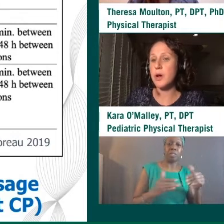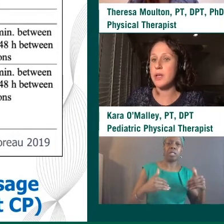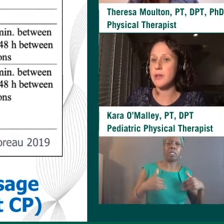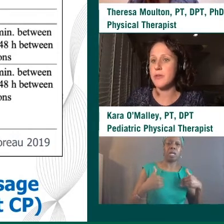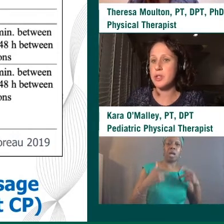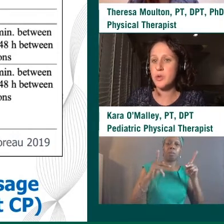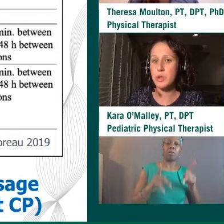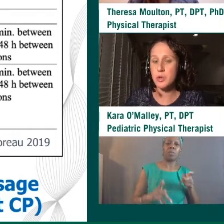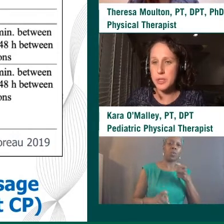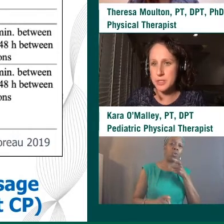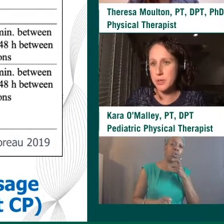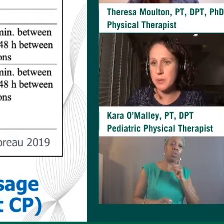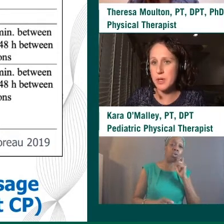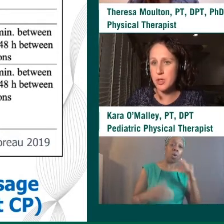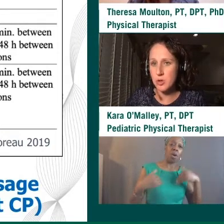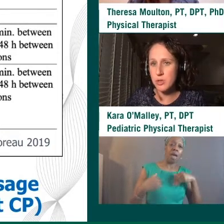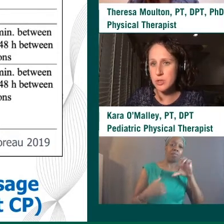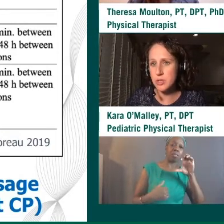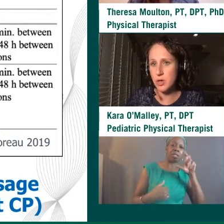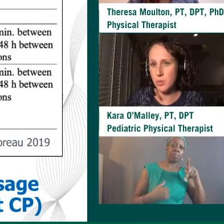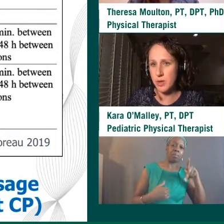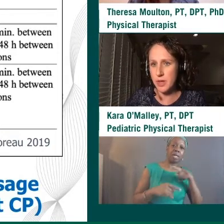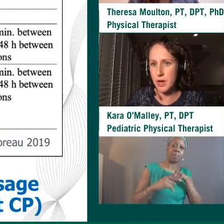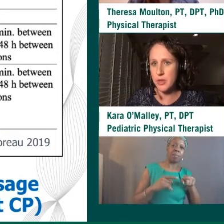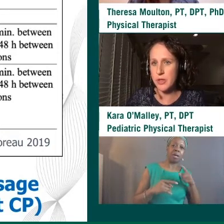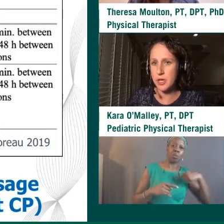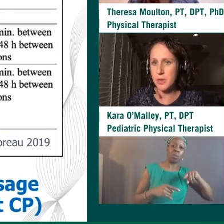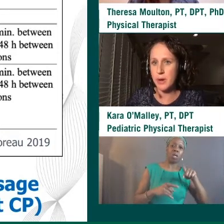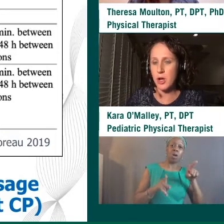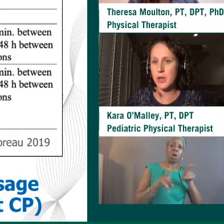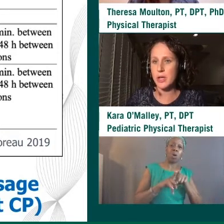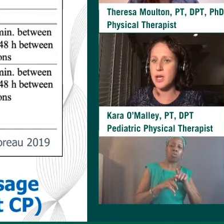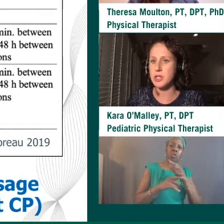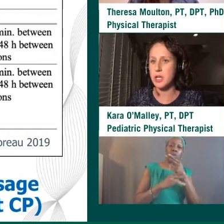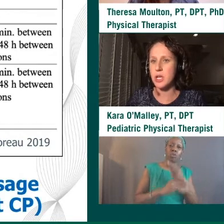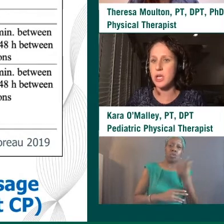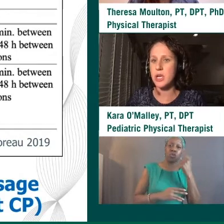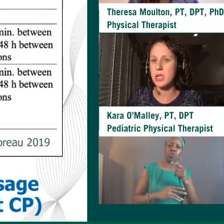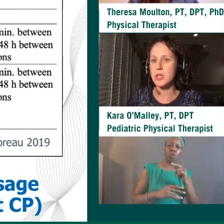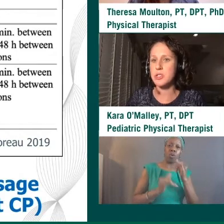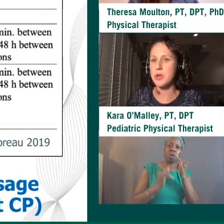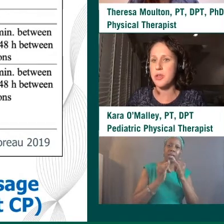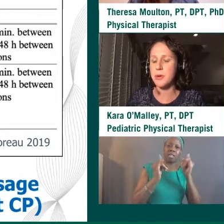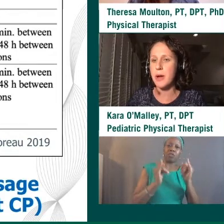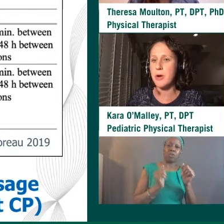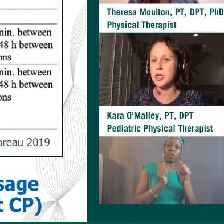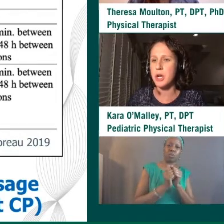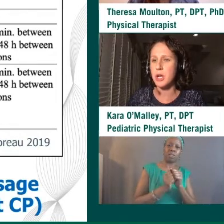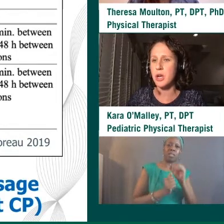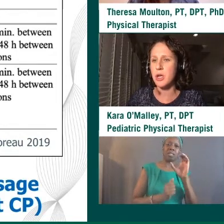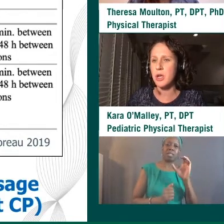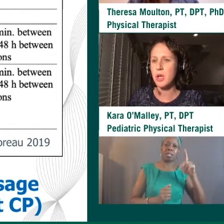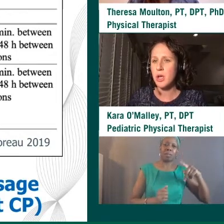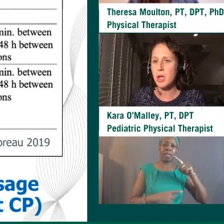what individuals with CP use. When they're thinking about engaging in strength or power training.